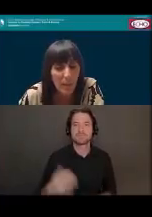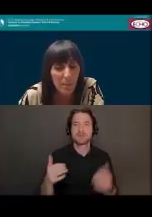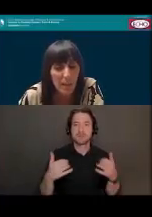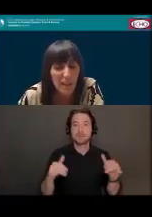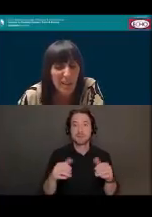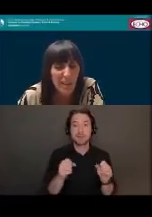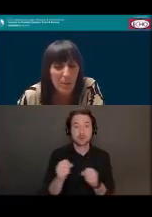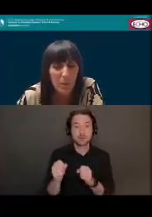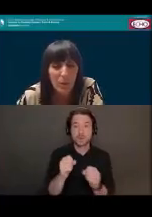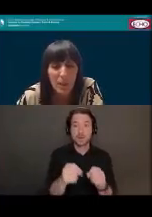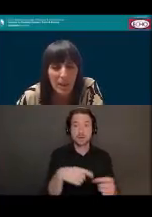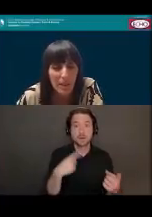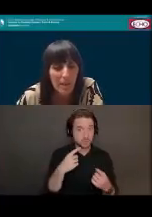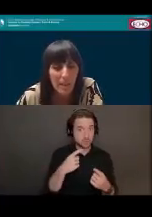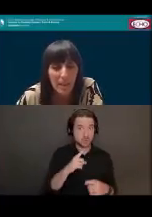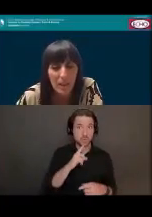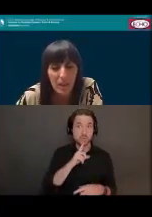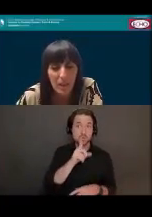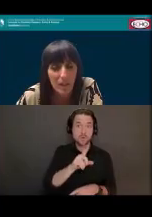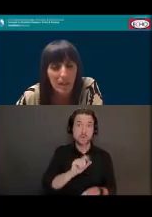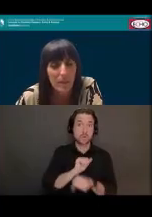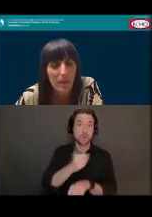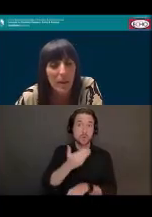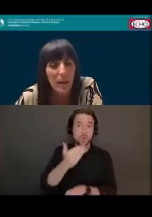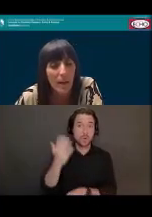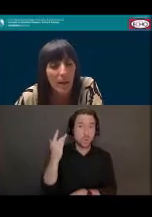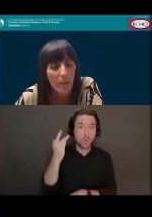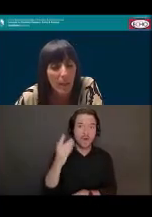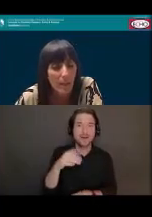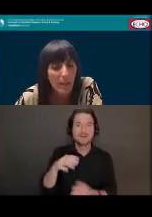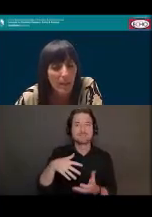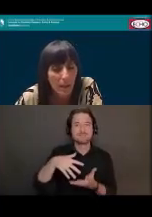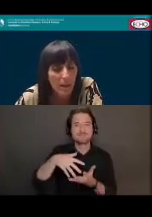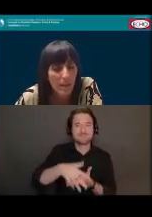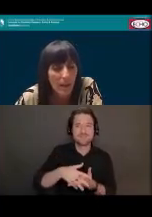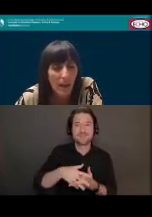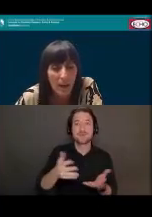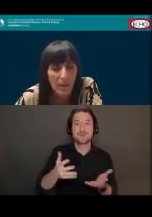well because they're rooted in relationships. We love to have